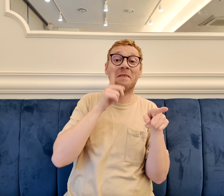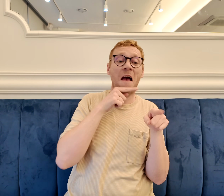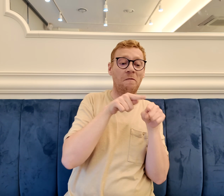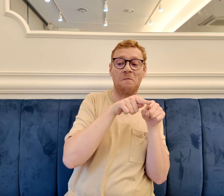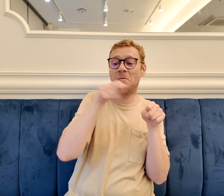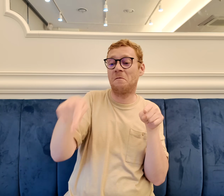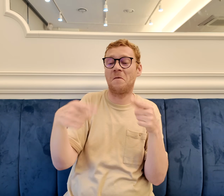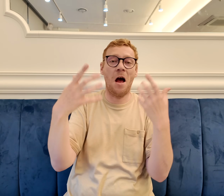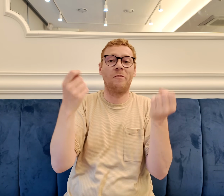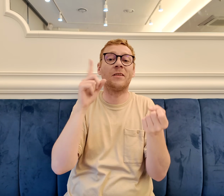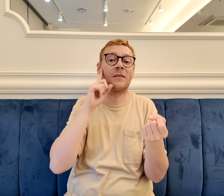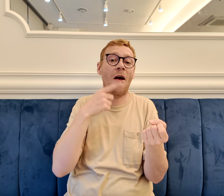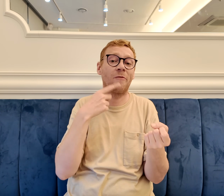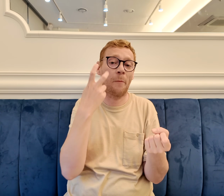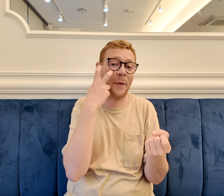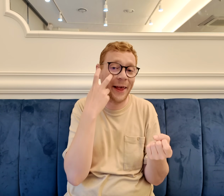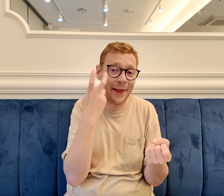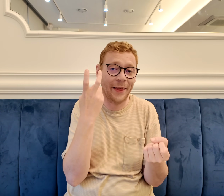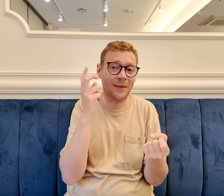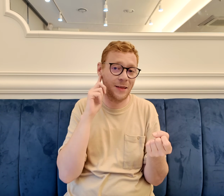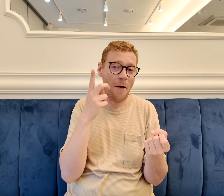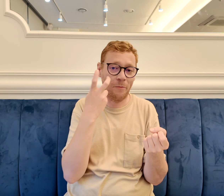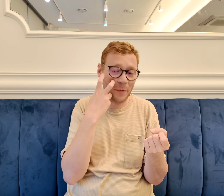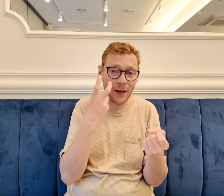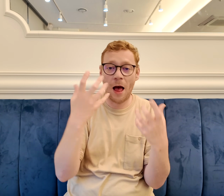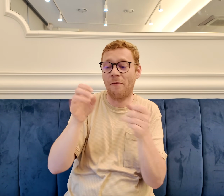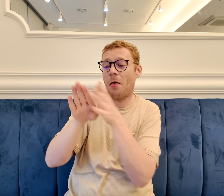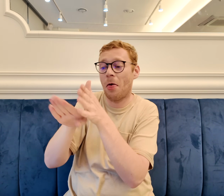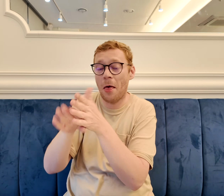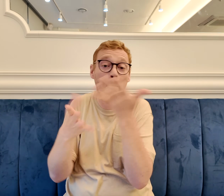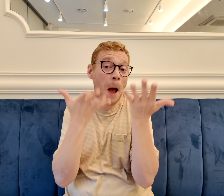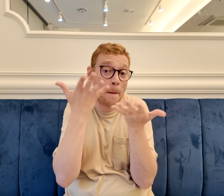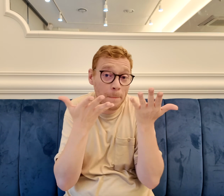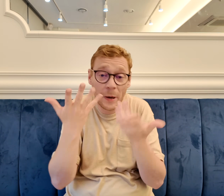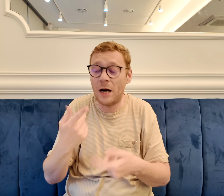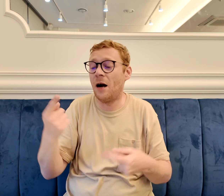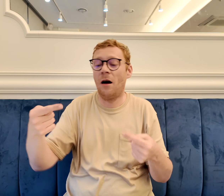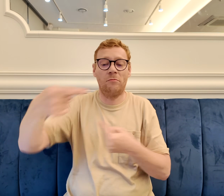It happens to people who are deaf and blind, too.